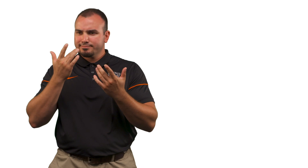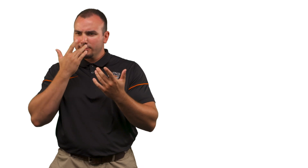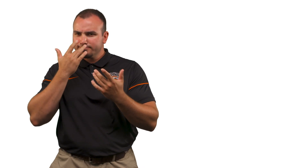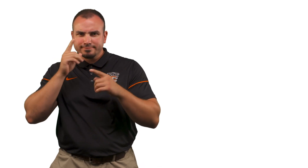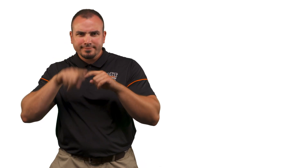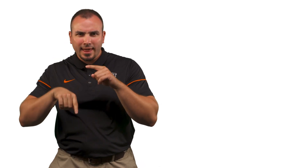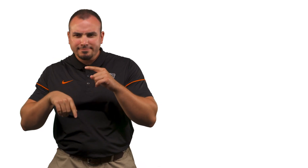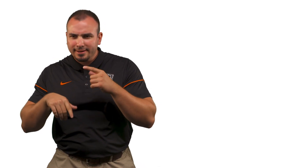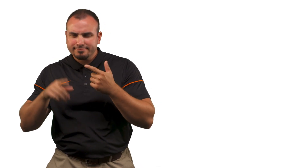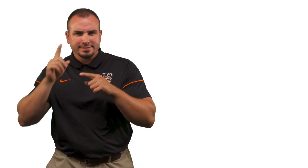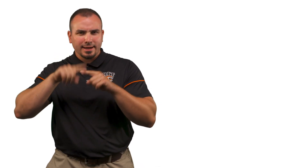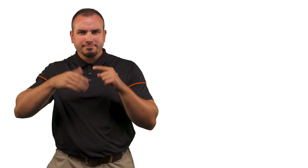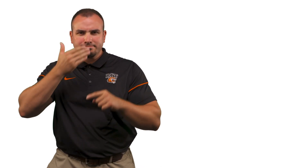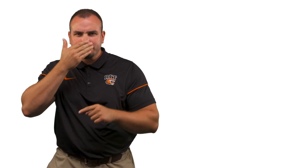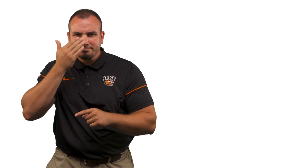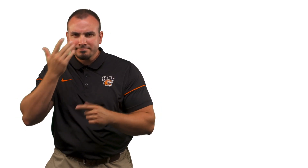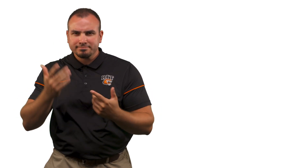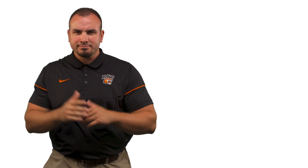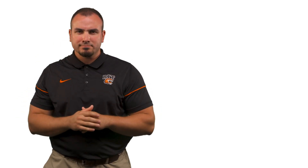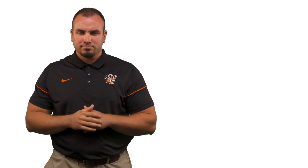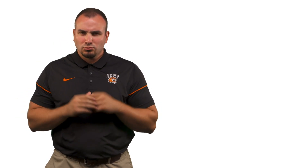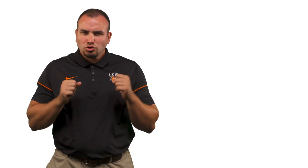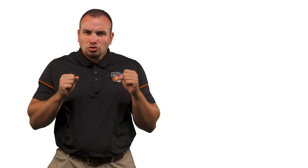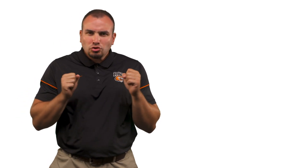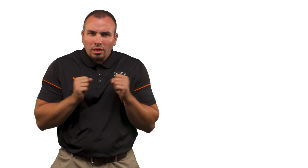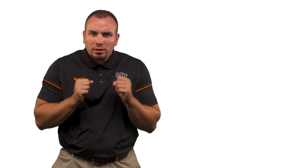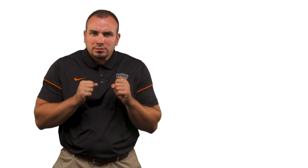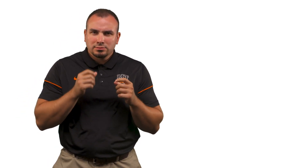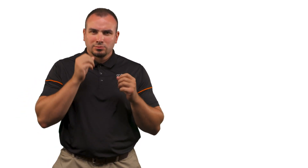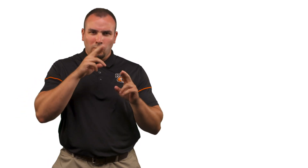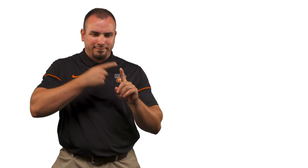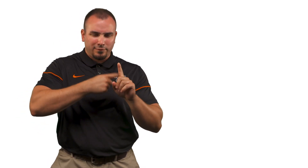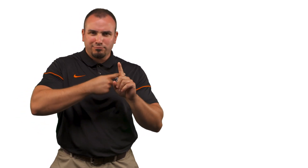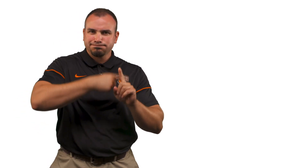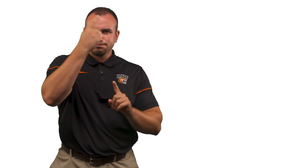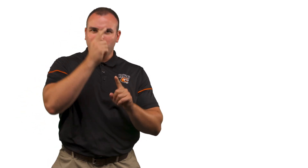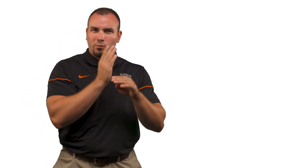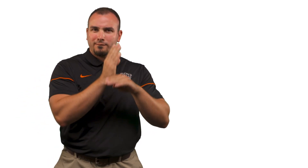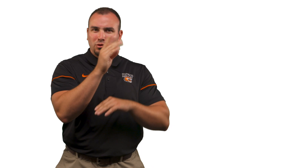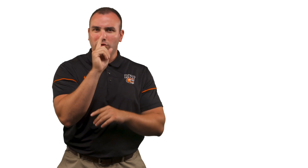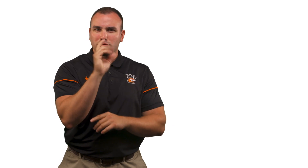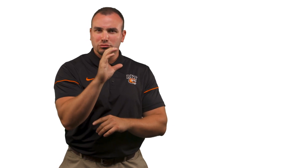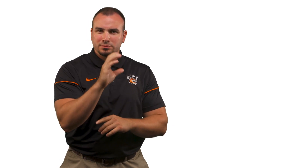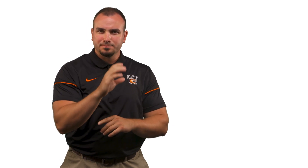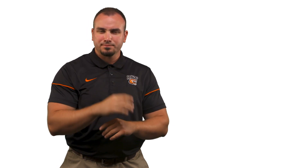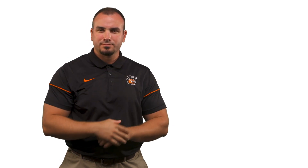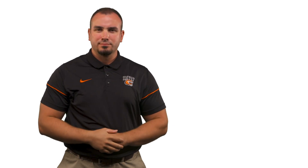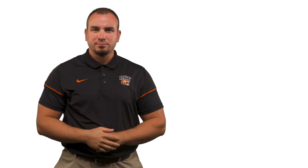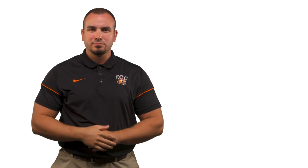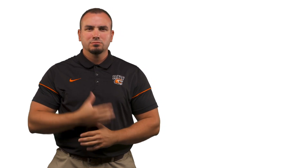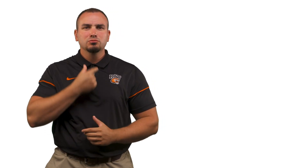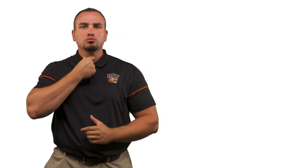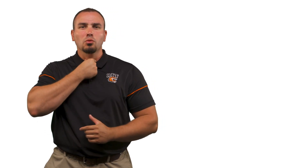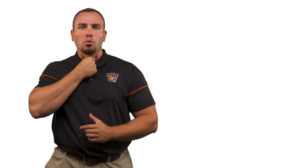New loss of taste or smell. Chills or fever of 100 degrees or higher.